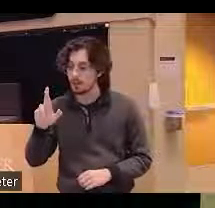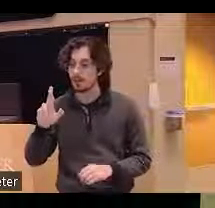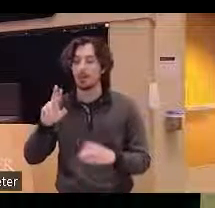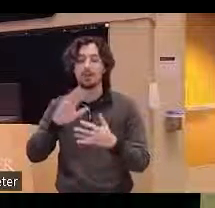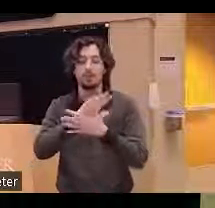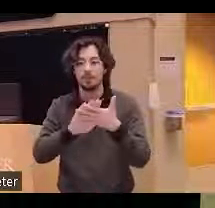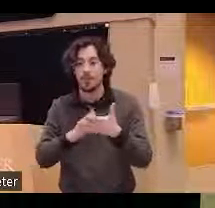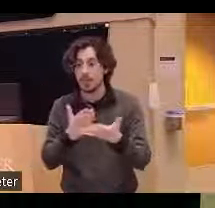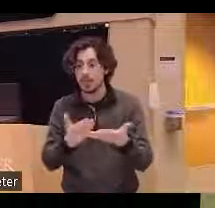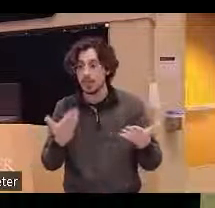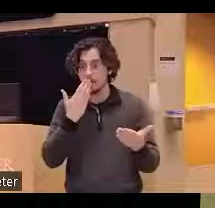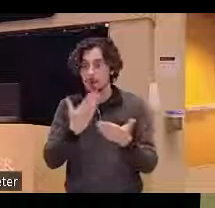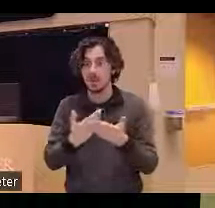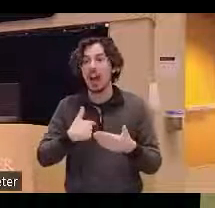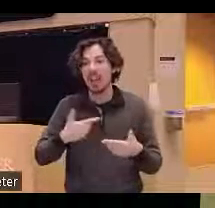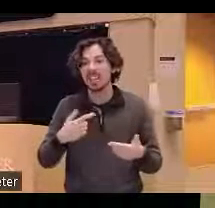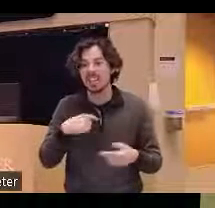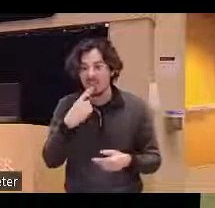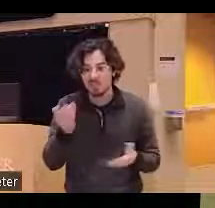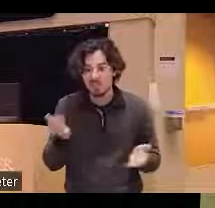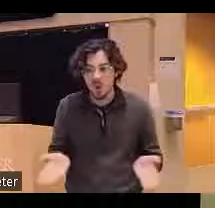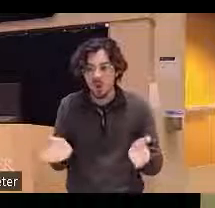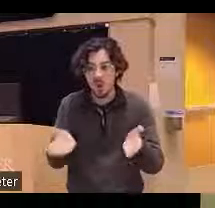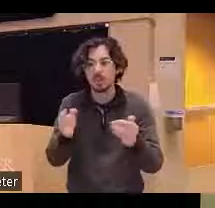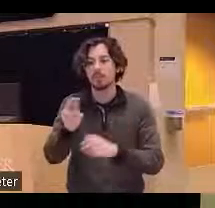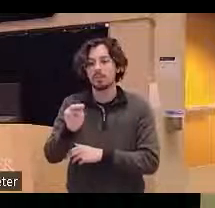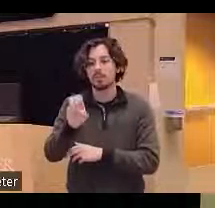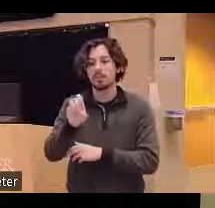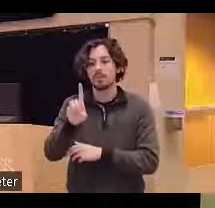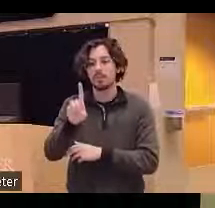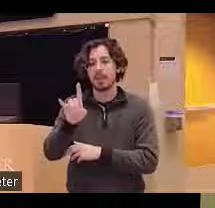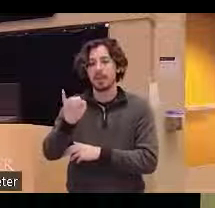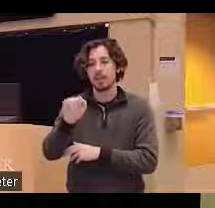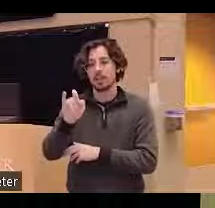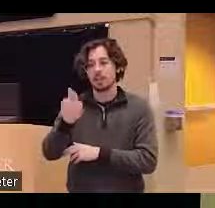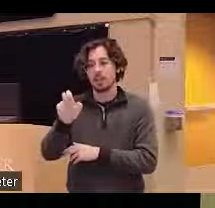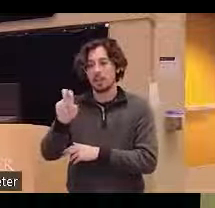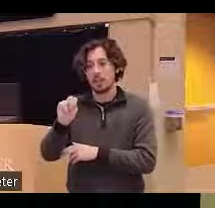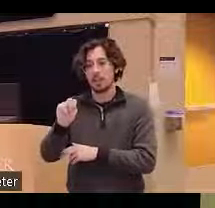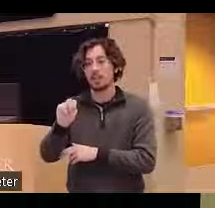tell them go by the Mediterranean diet I mean the Mediterranean diet it works in Ms it works